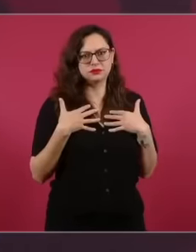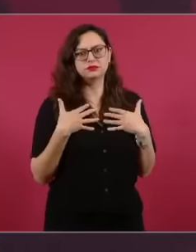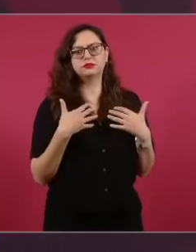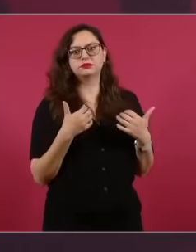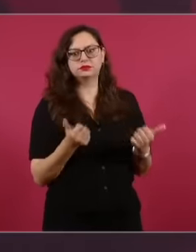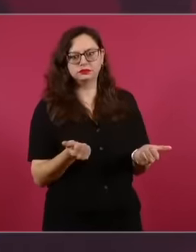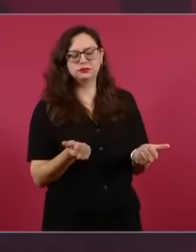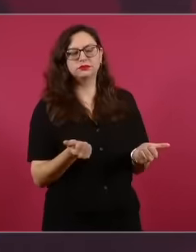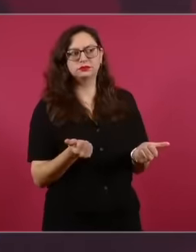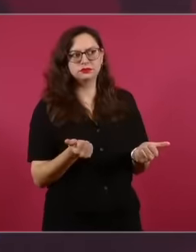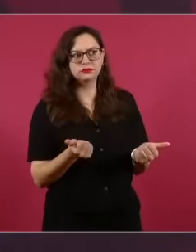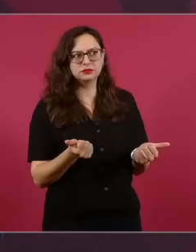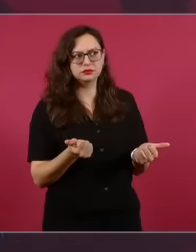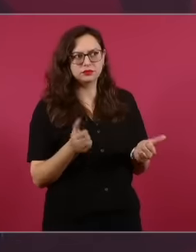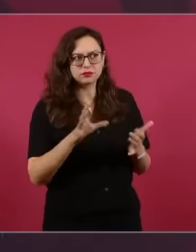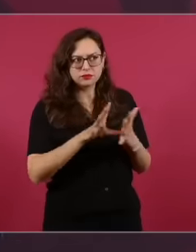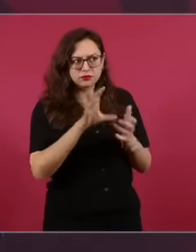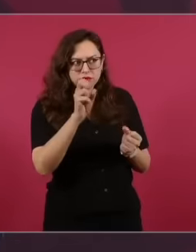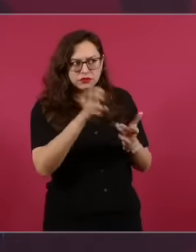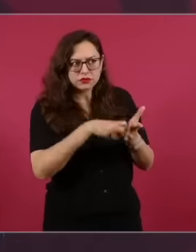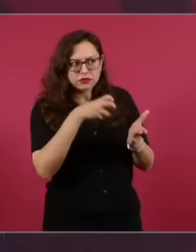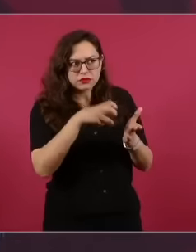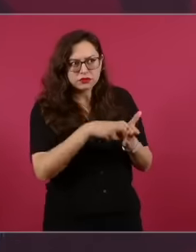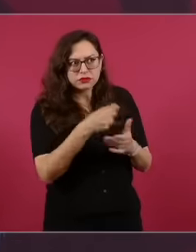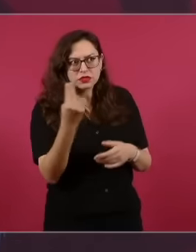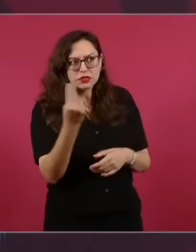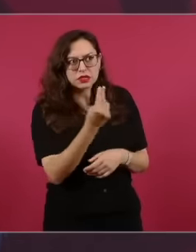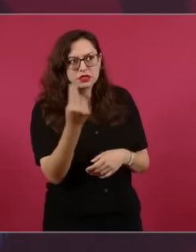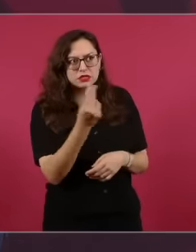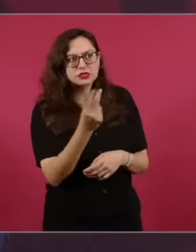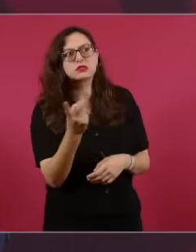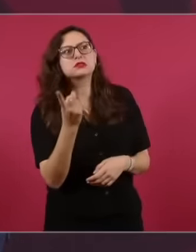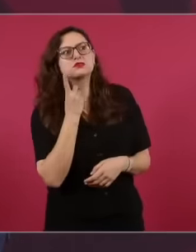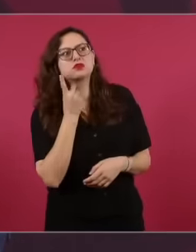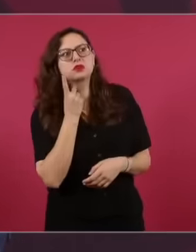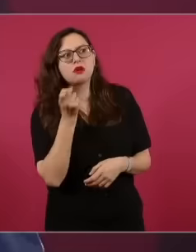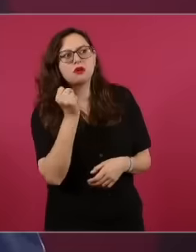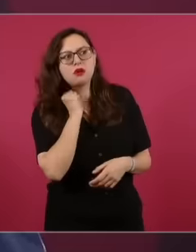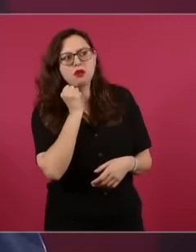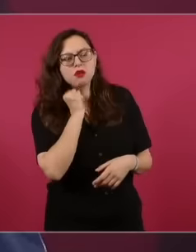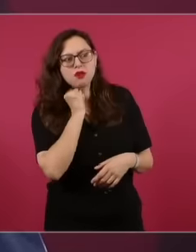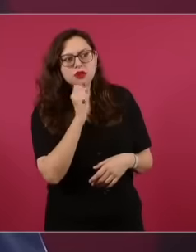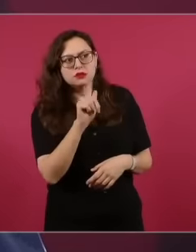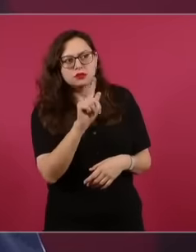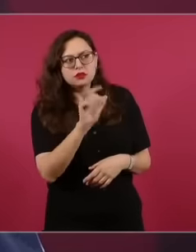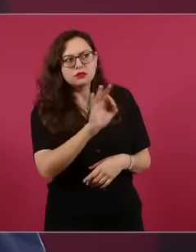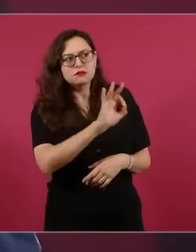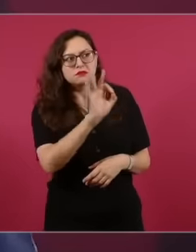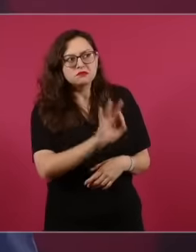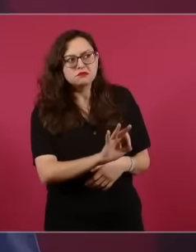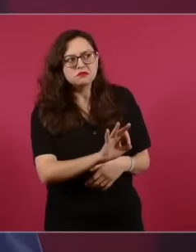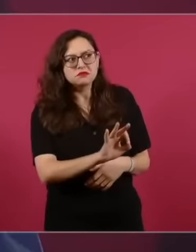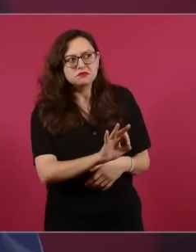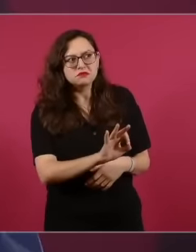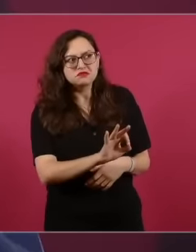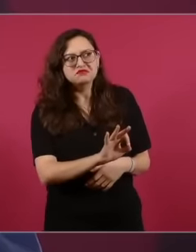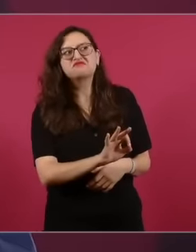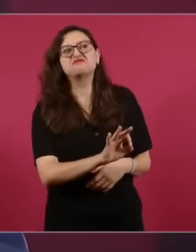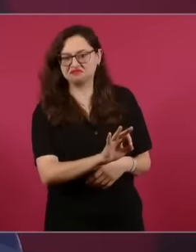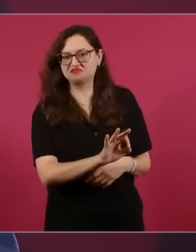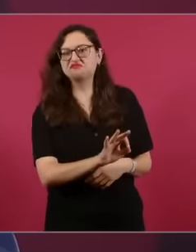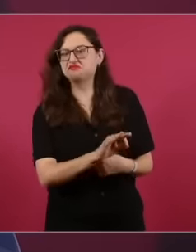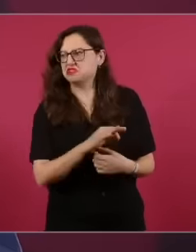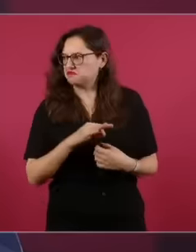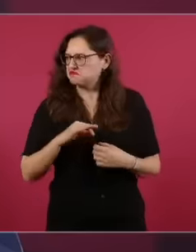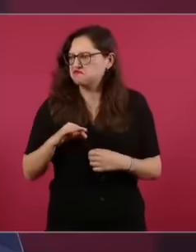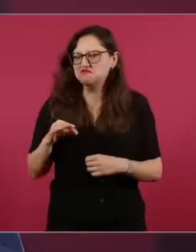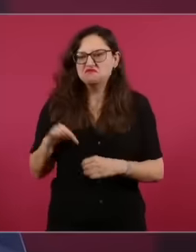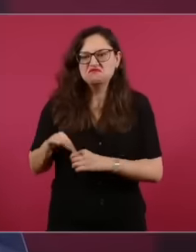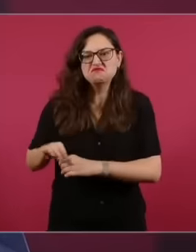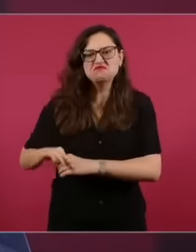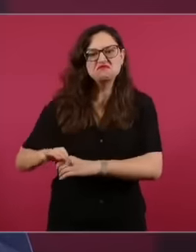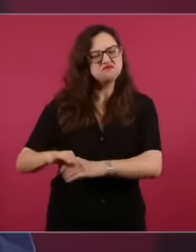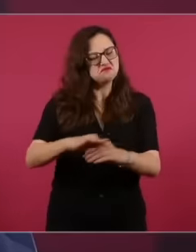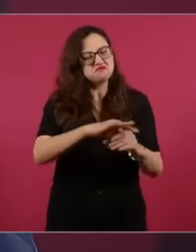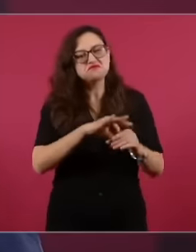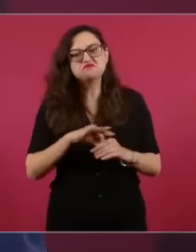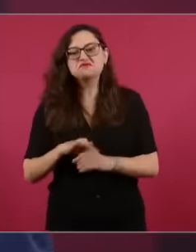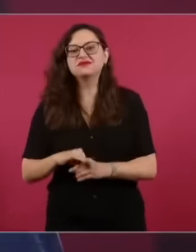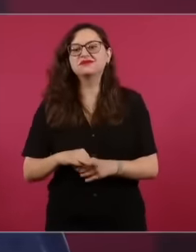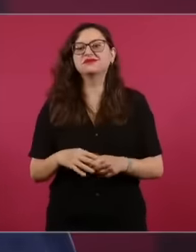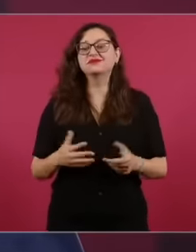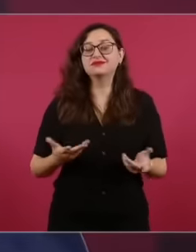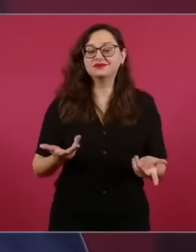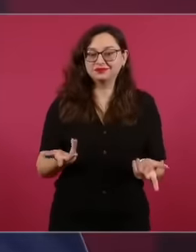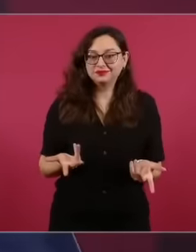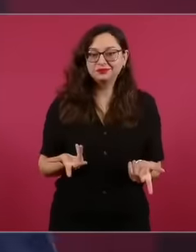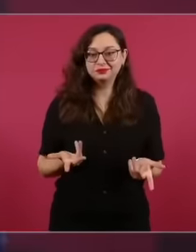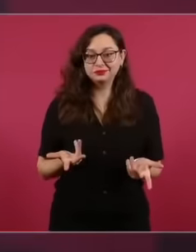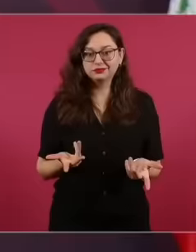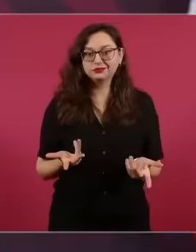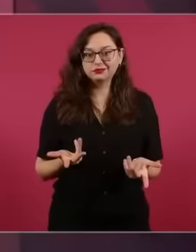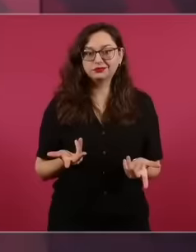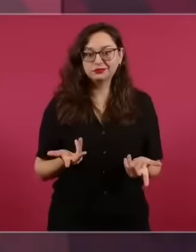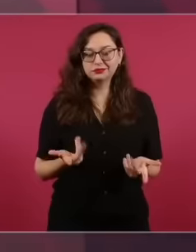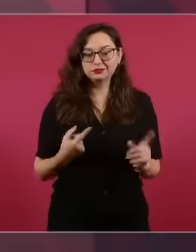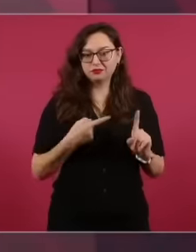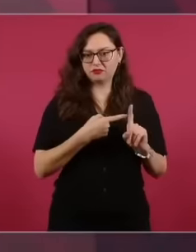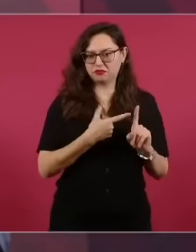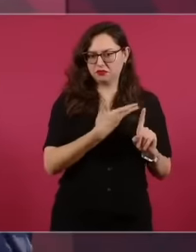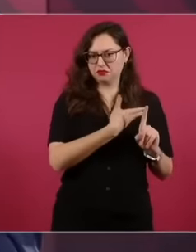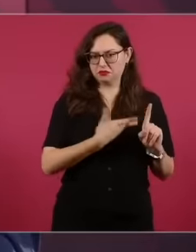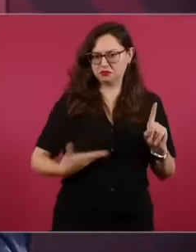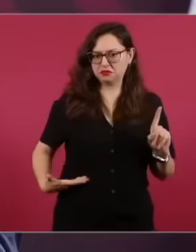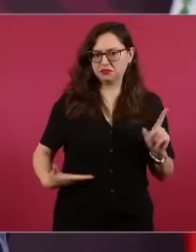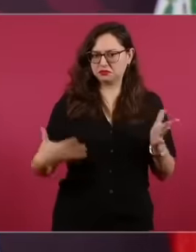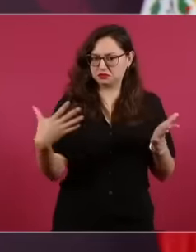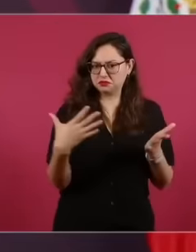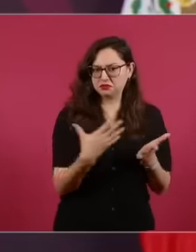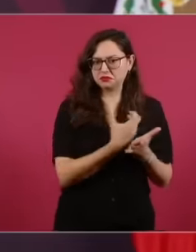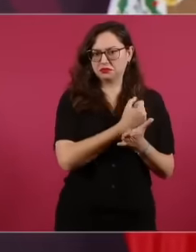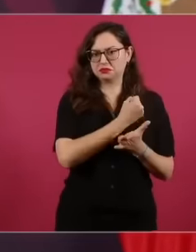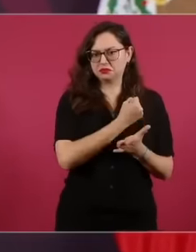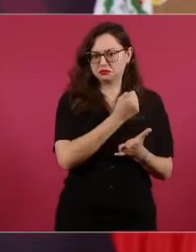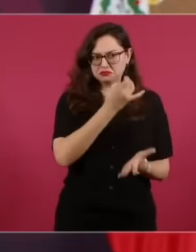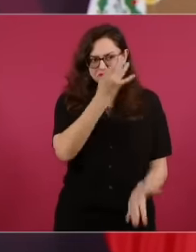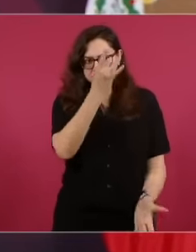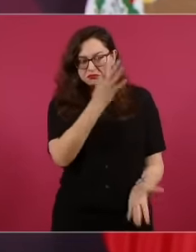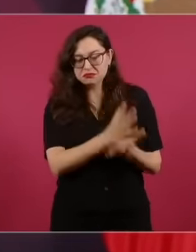qualified majority how did the people know that it was not just about winning but about winning